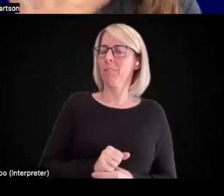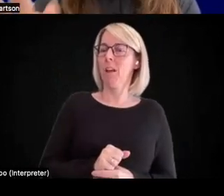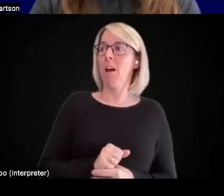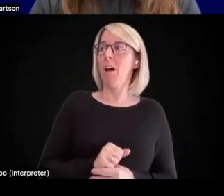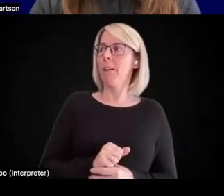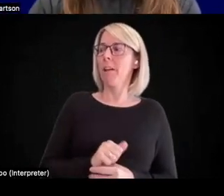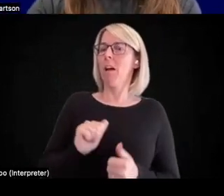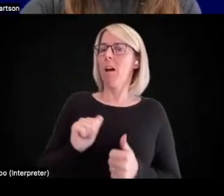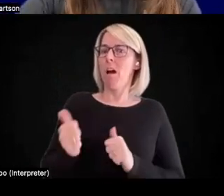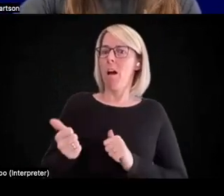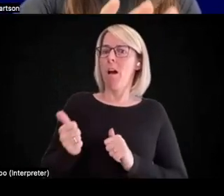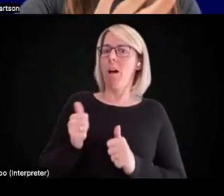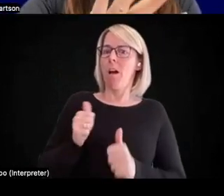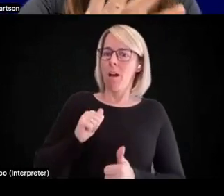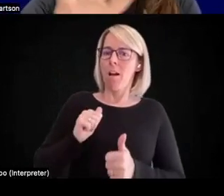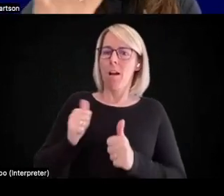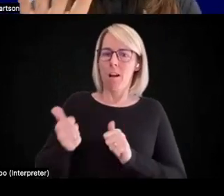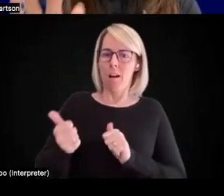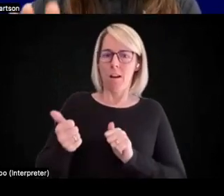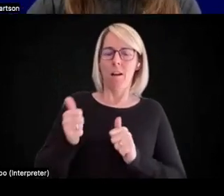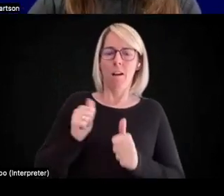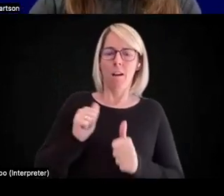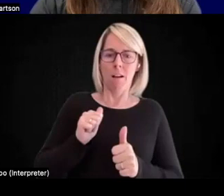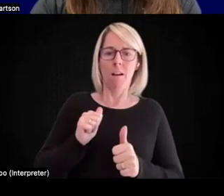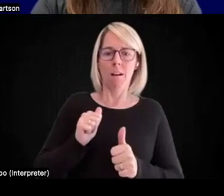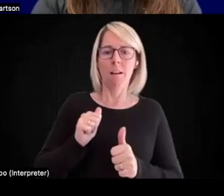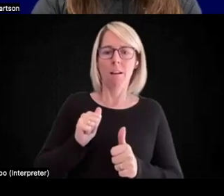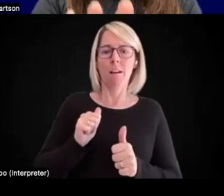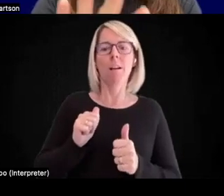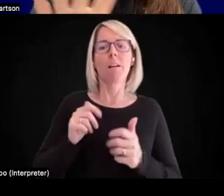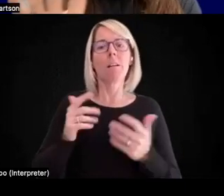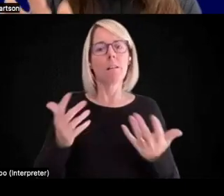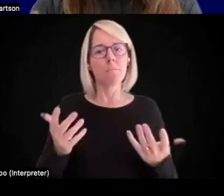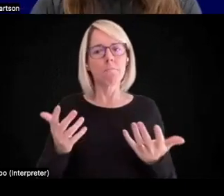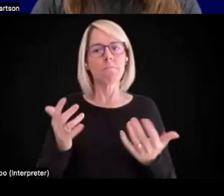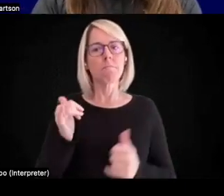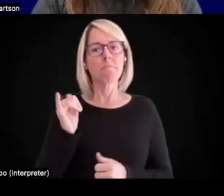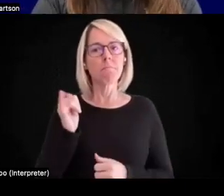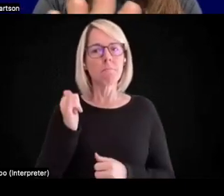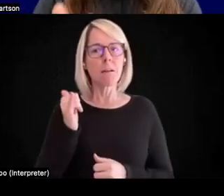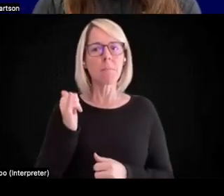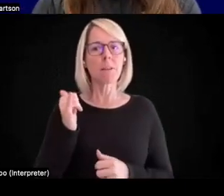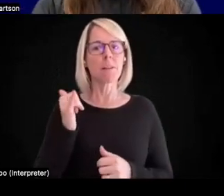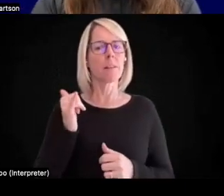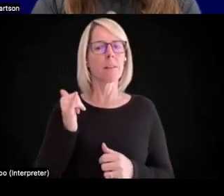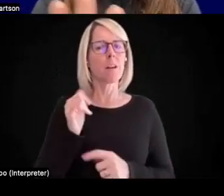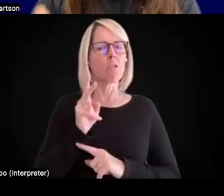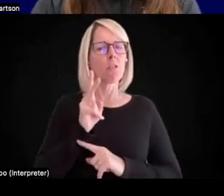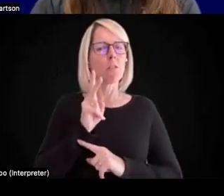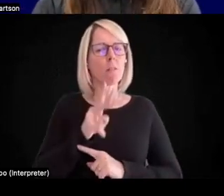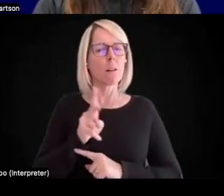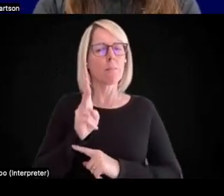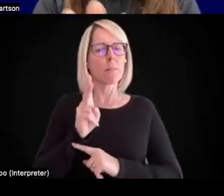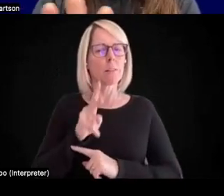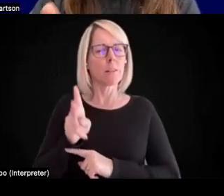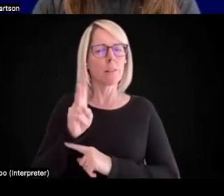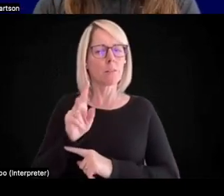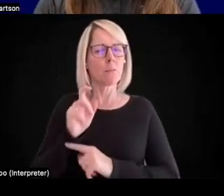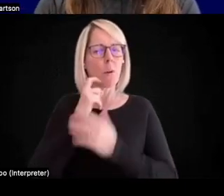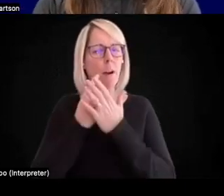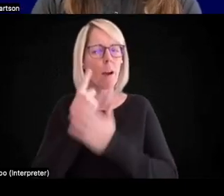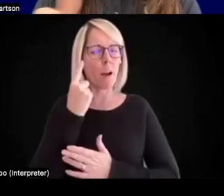often there could be a degree of repetition and predictability about that interaction,